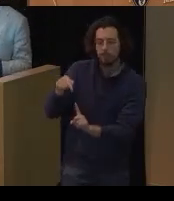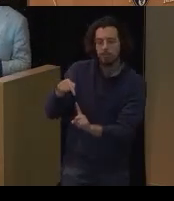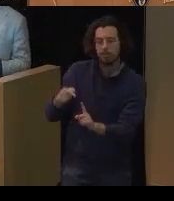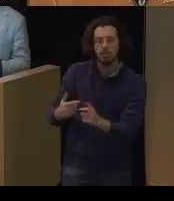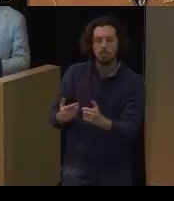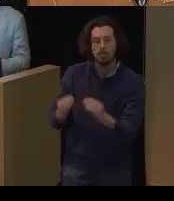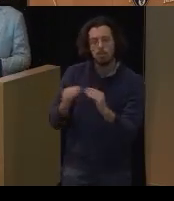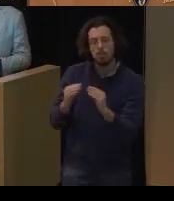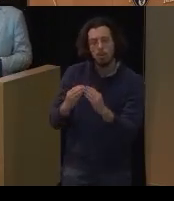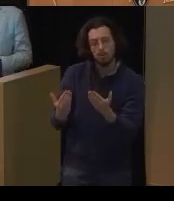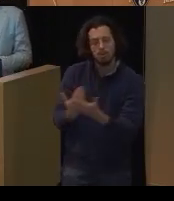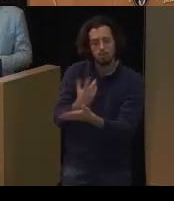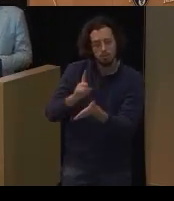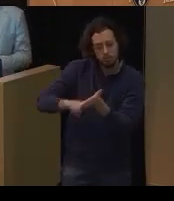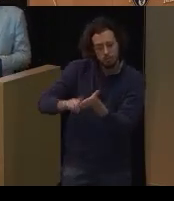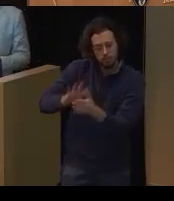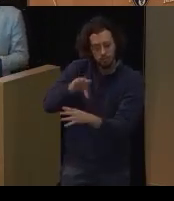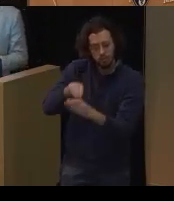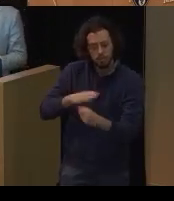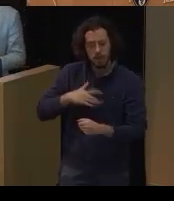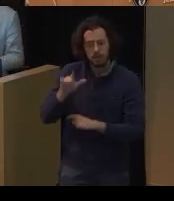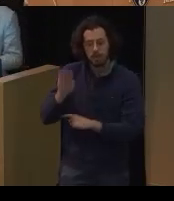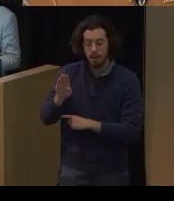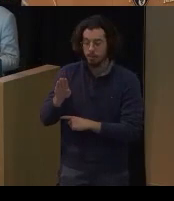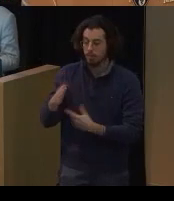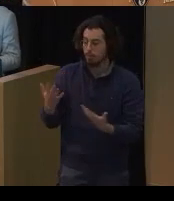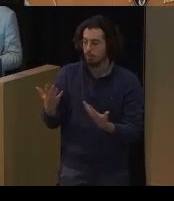the newer directions in my lab that lie at the intersection of these two things social